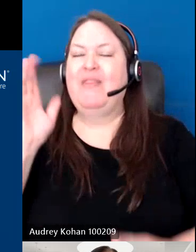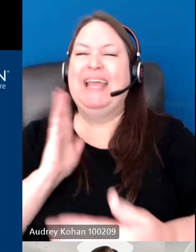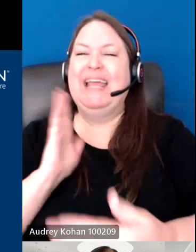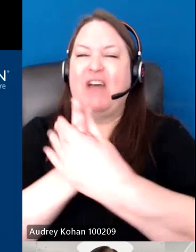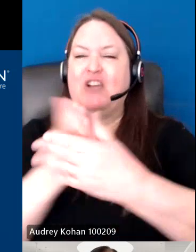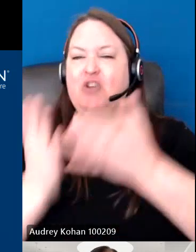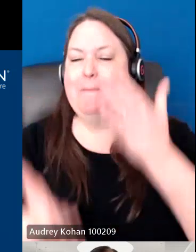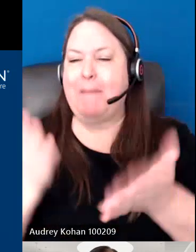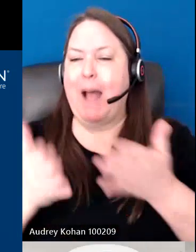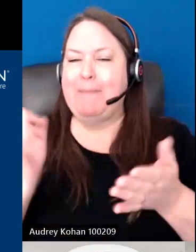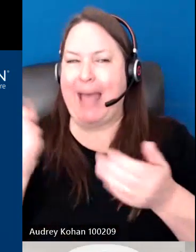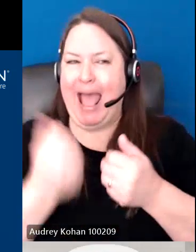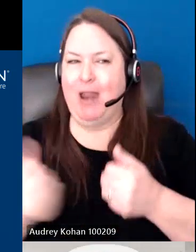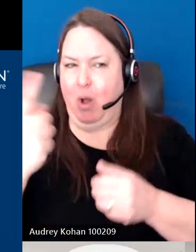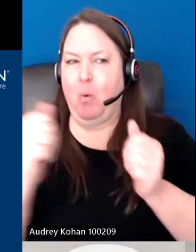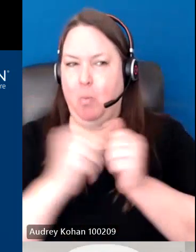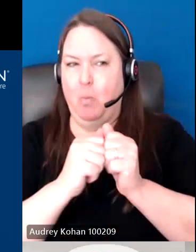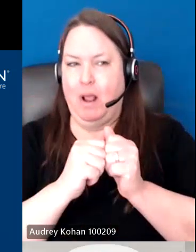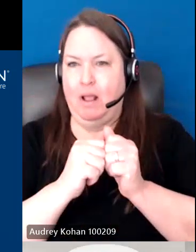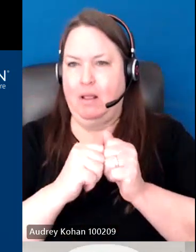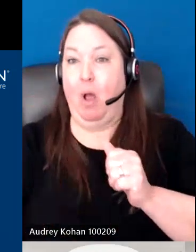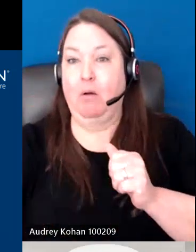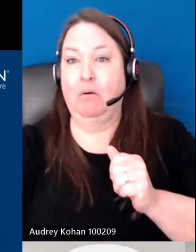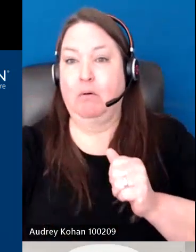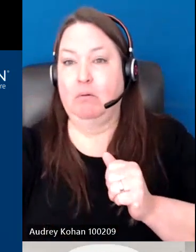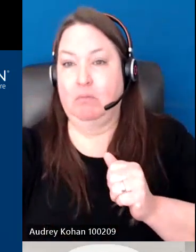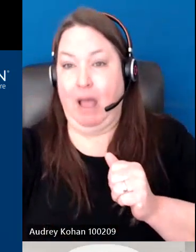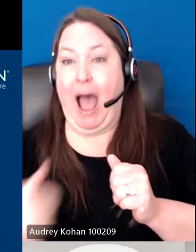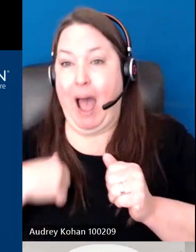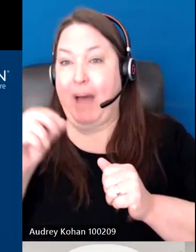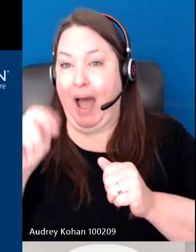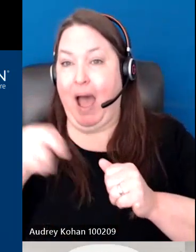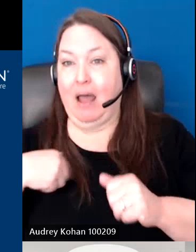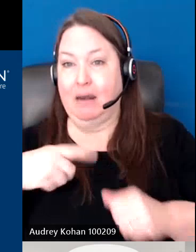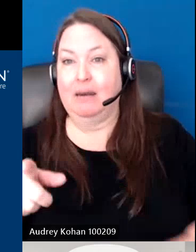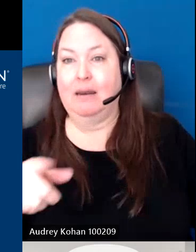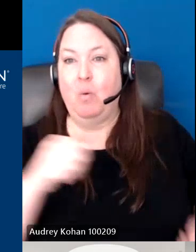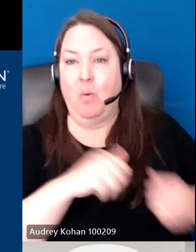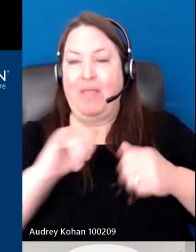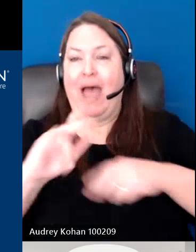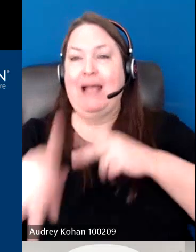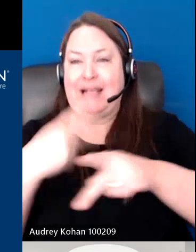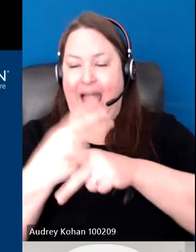anybody with an O2 set of under 90 would receive this kind of intervention treatment and people